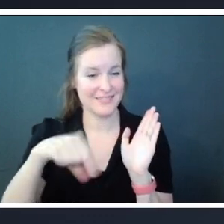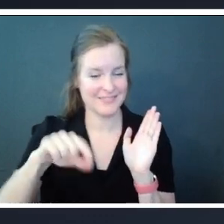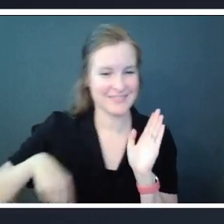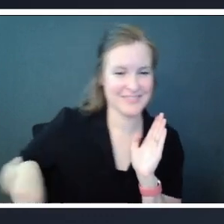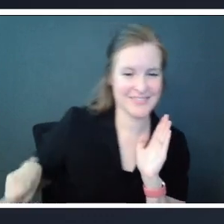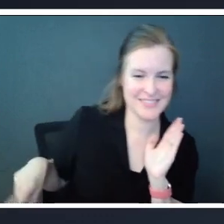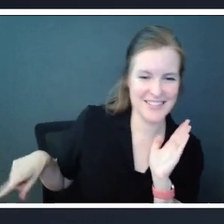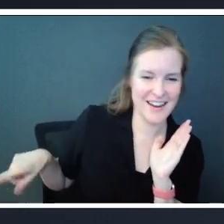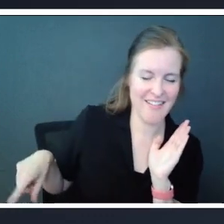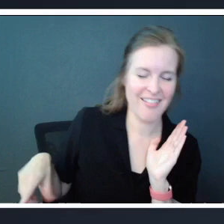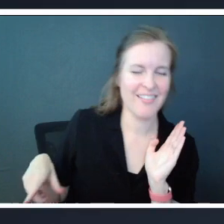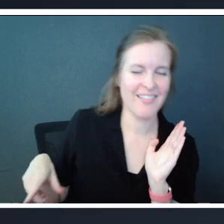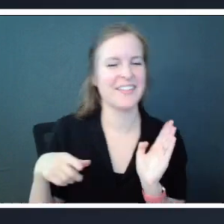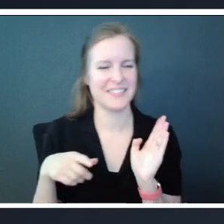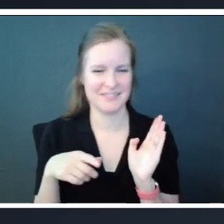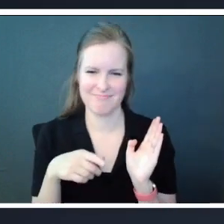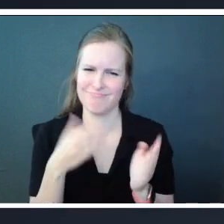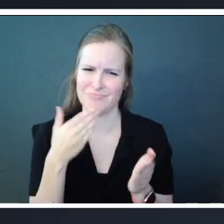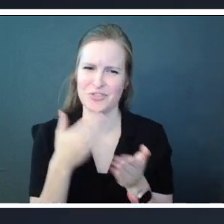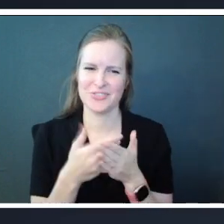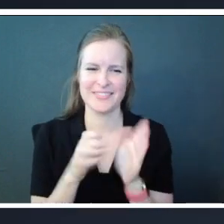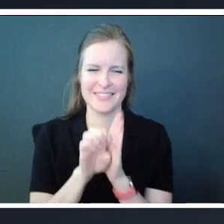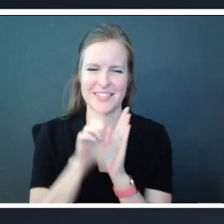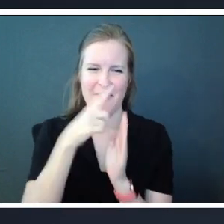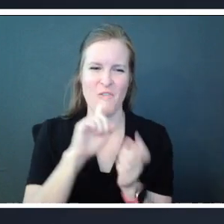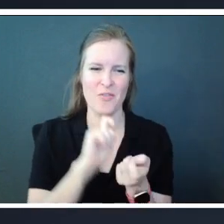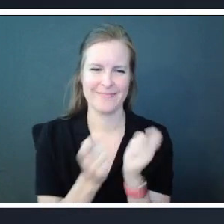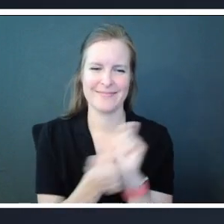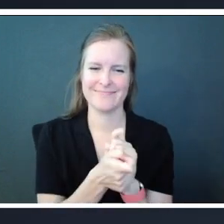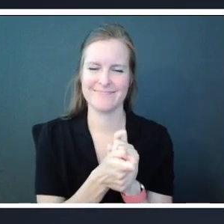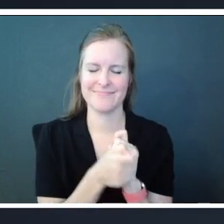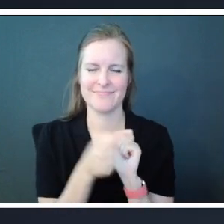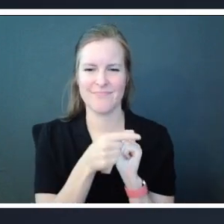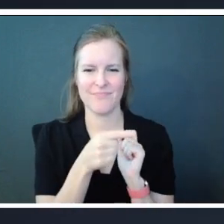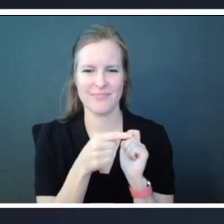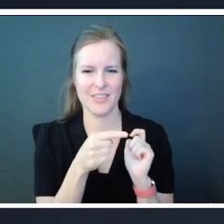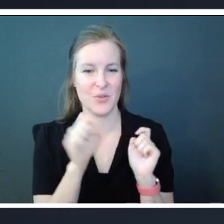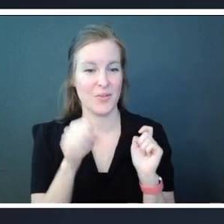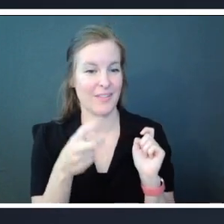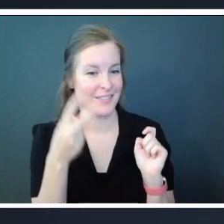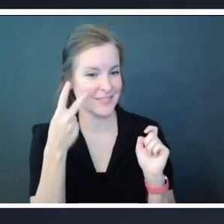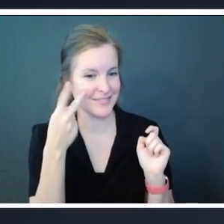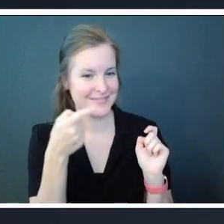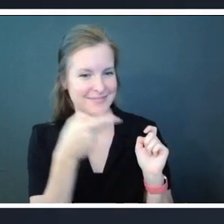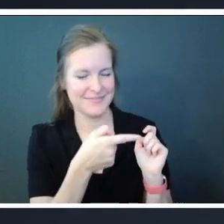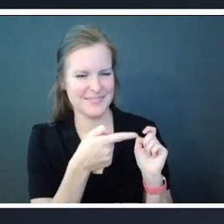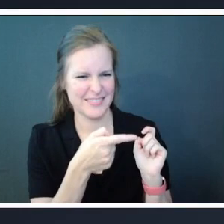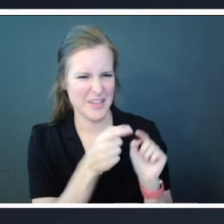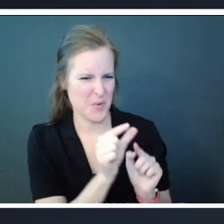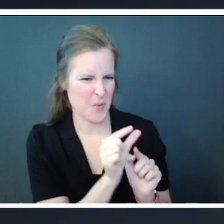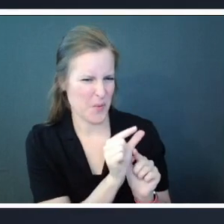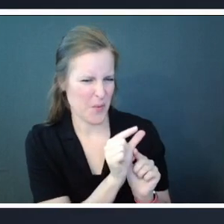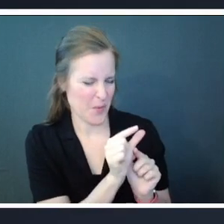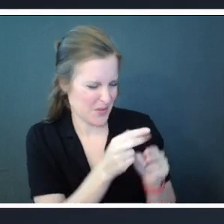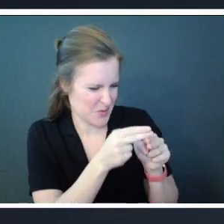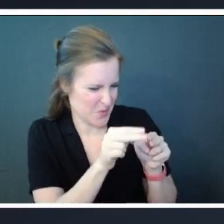of an adaptation. So, if you look at the tail kind of stubby and pointed, if we look at the head.